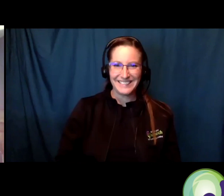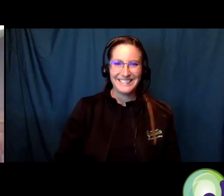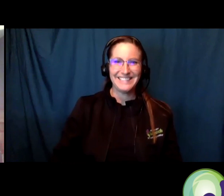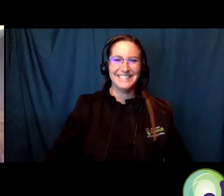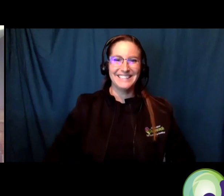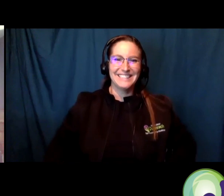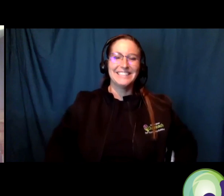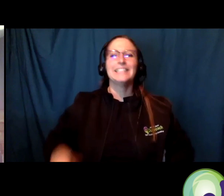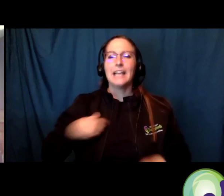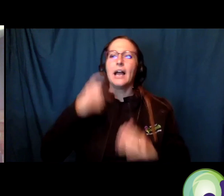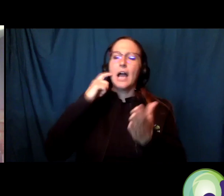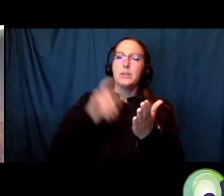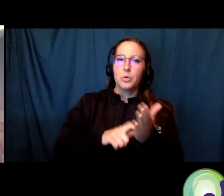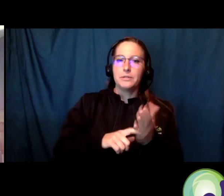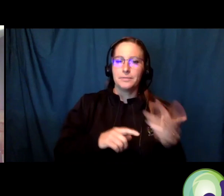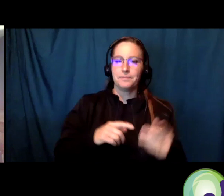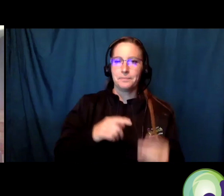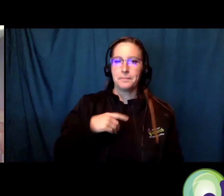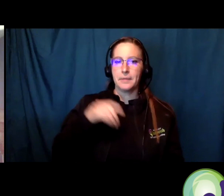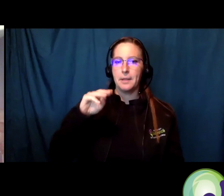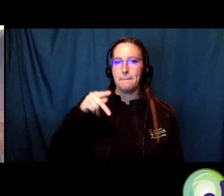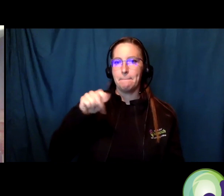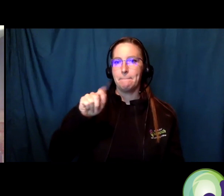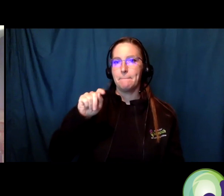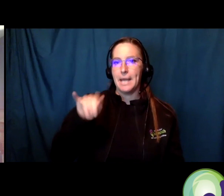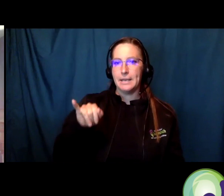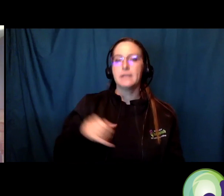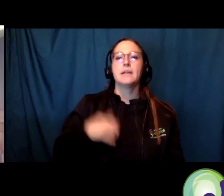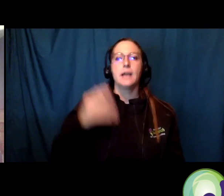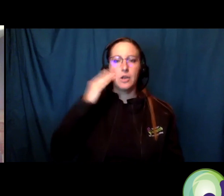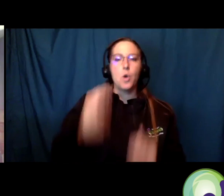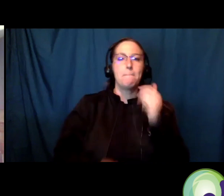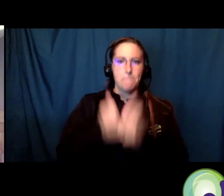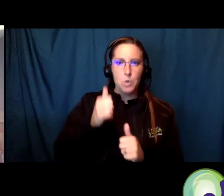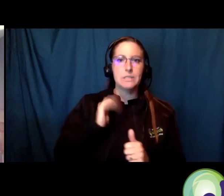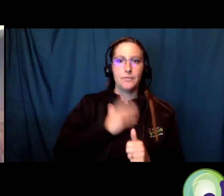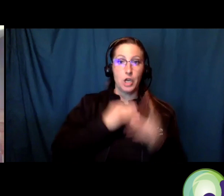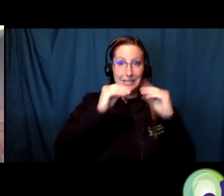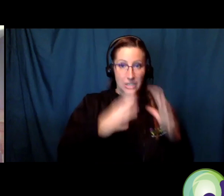our teachers um again most of the time it was not me doing the therapy but a lot of the teachers were finding these